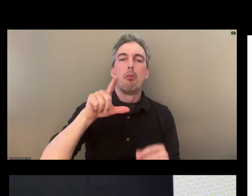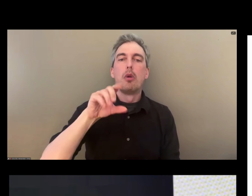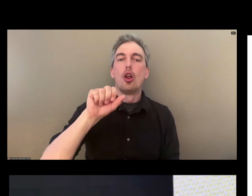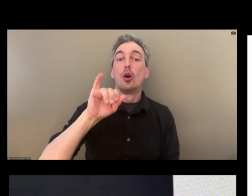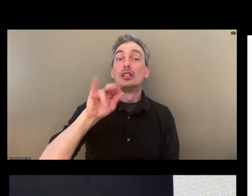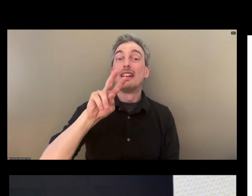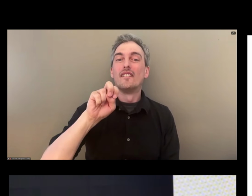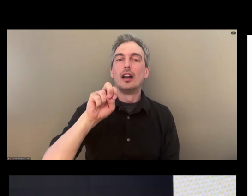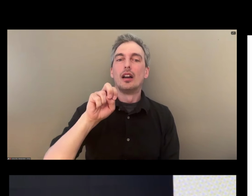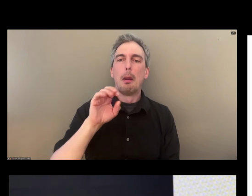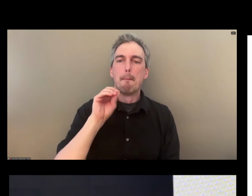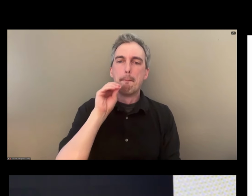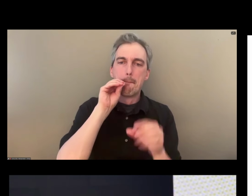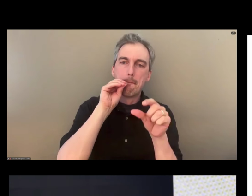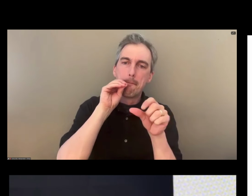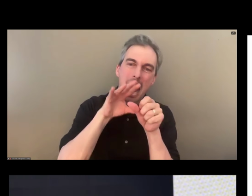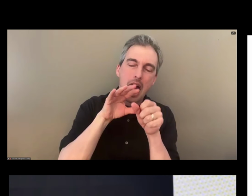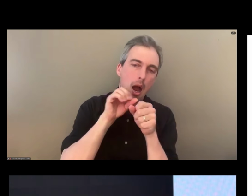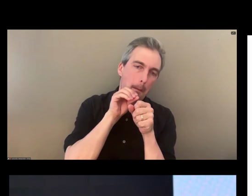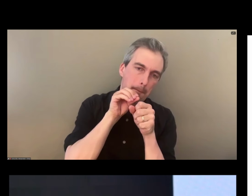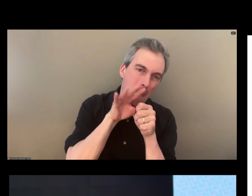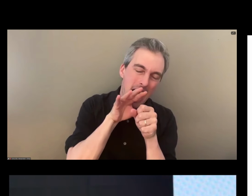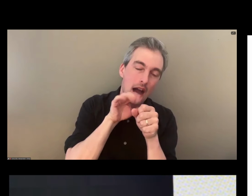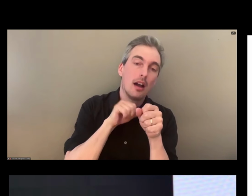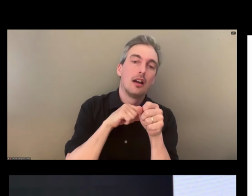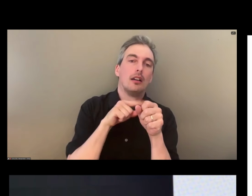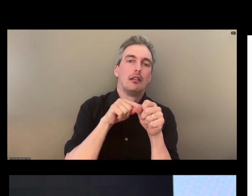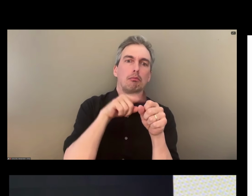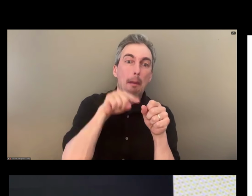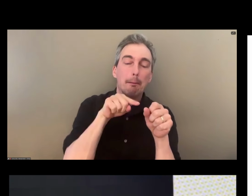In editing, you can trim it down, so it doesn't blast your listeners.